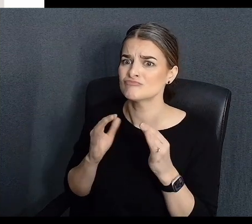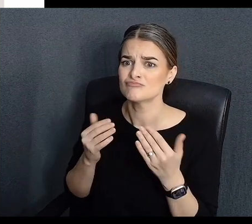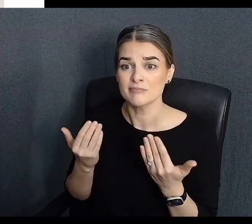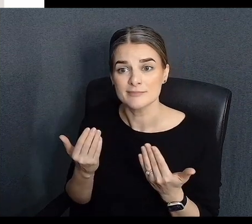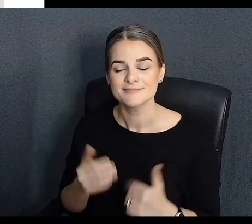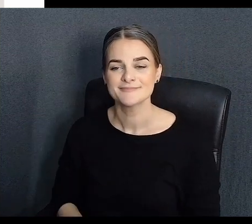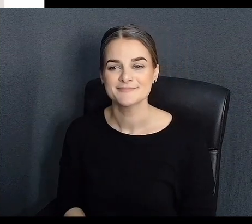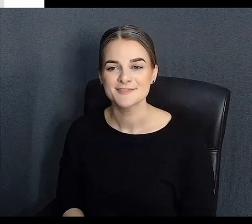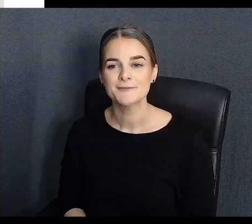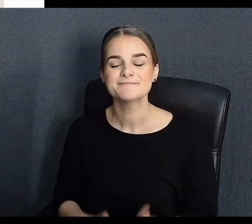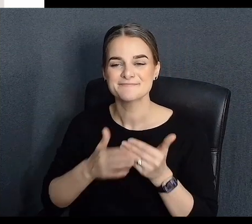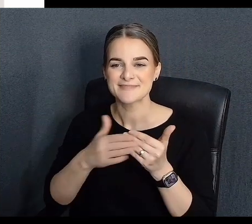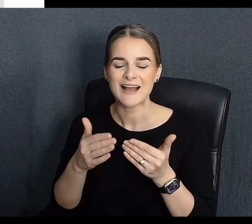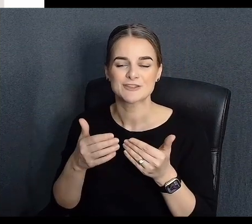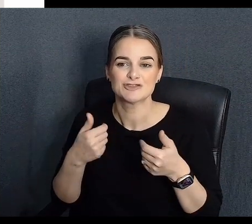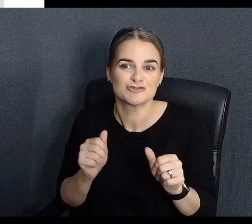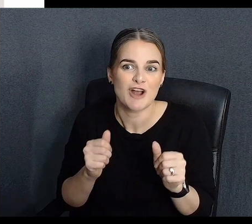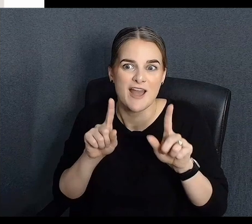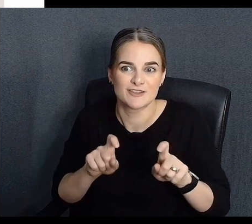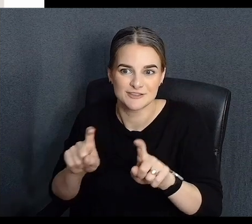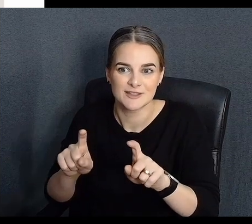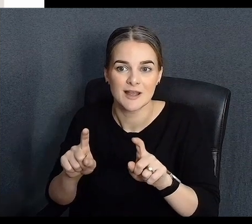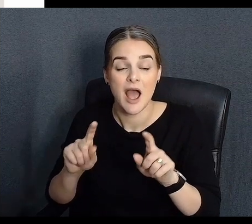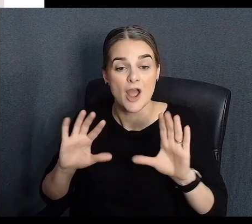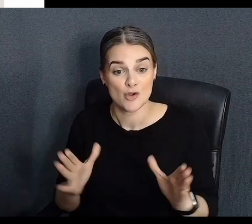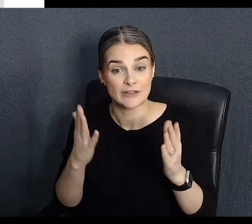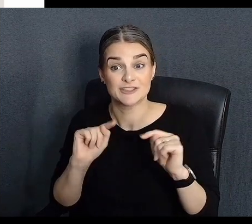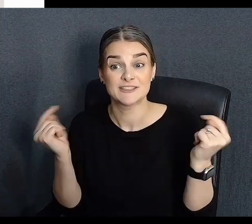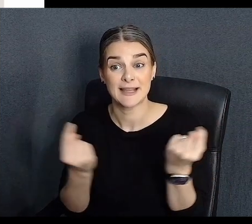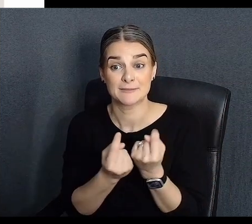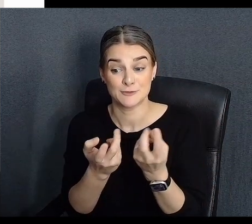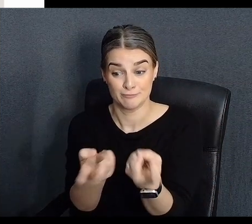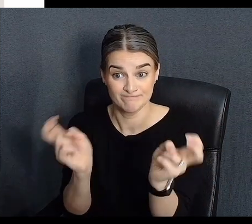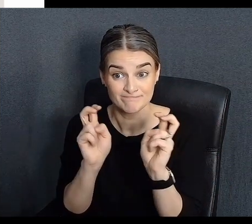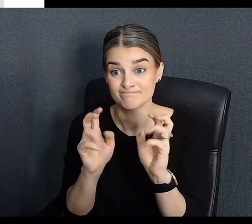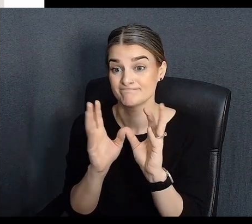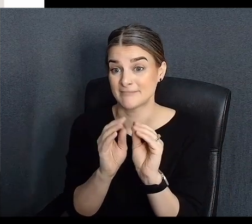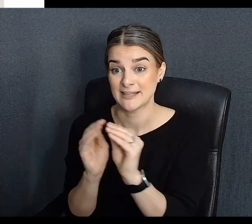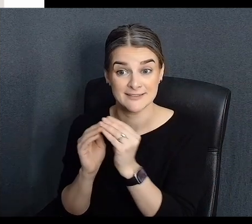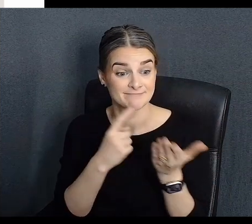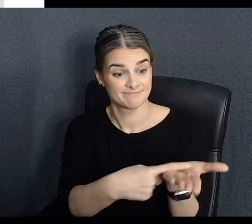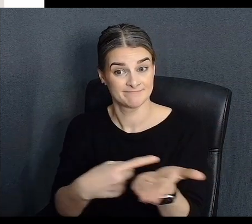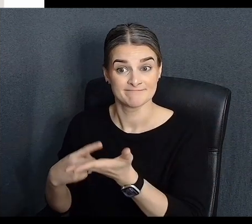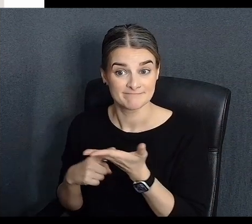encourage teams to meet and discuss how it went. And then that discussion can help provide